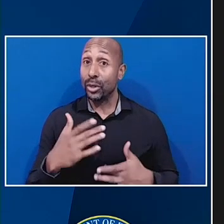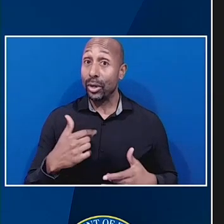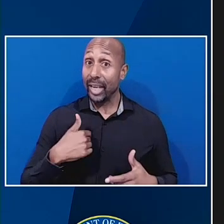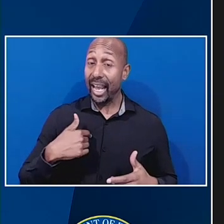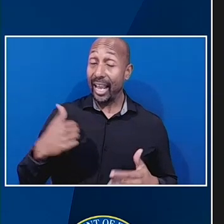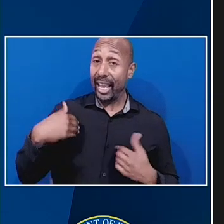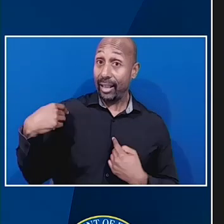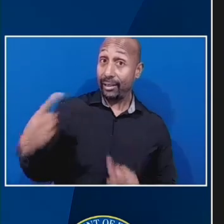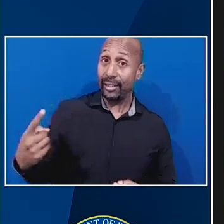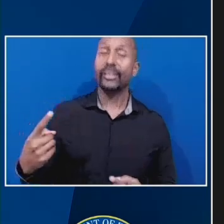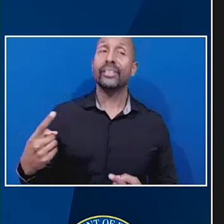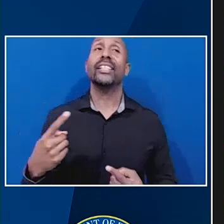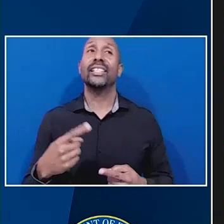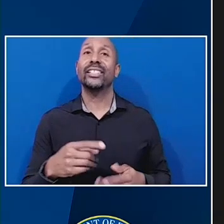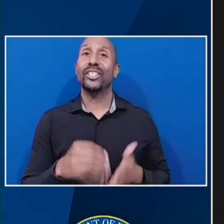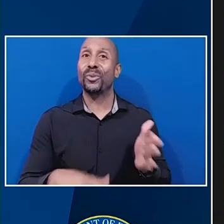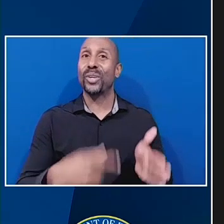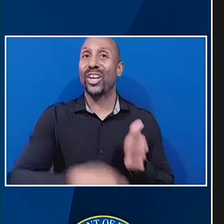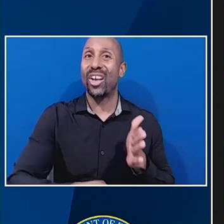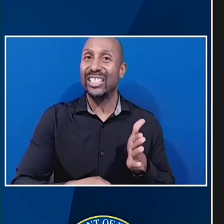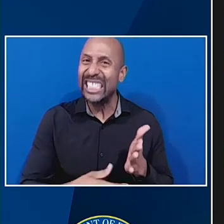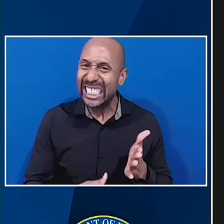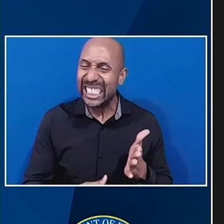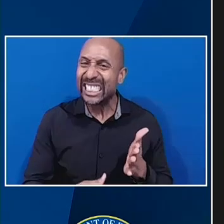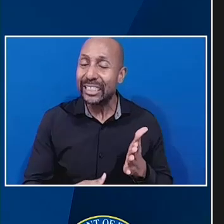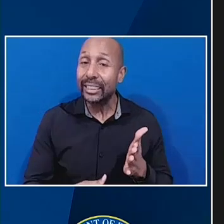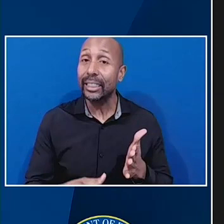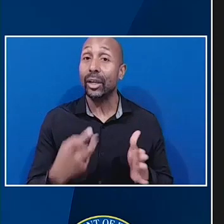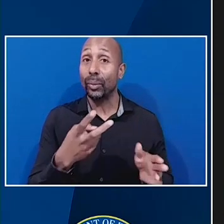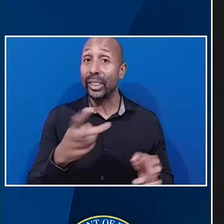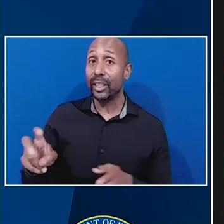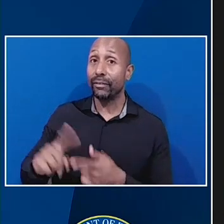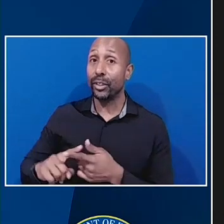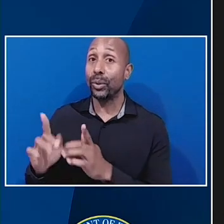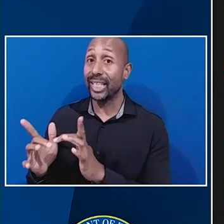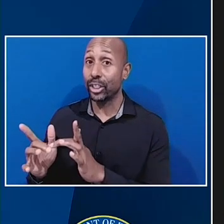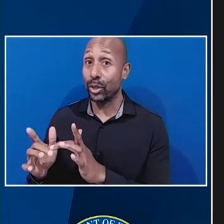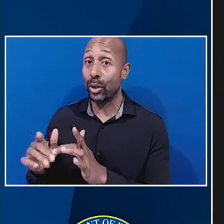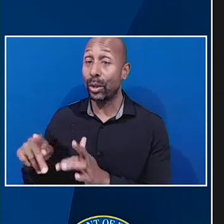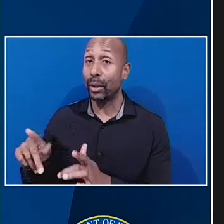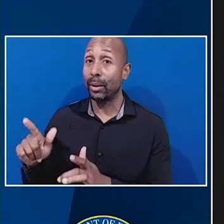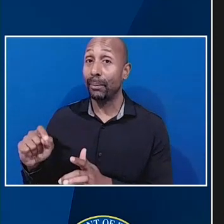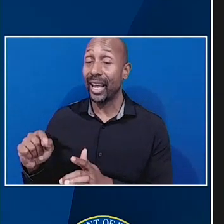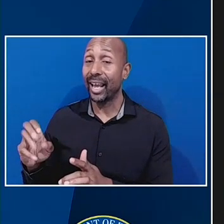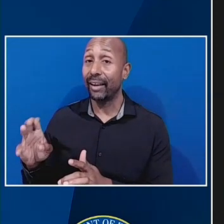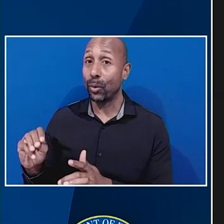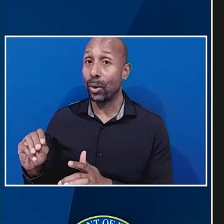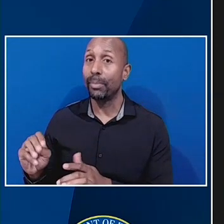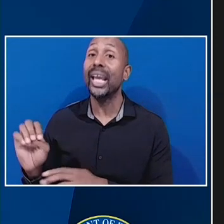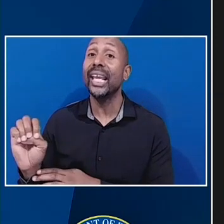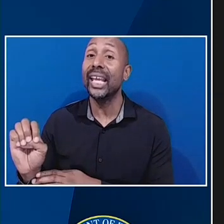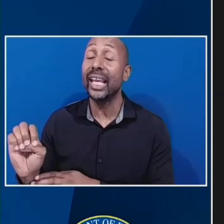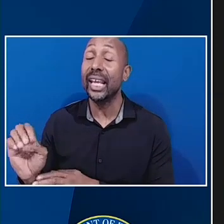So while shifting to a digital platform with an e-book and making the physical textbook an optional purchase, that has